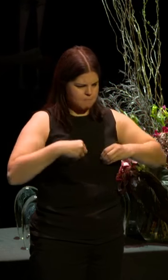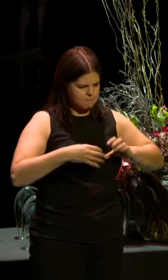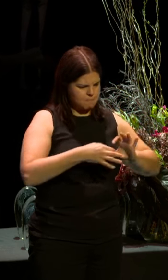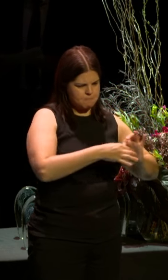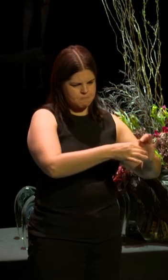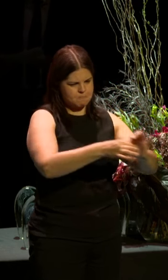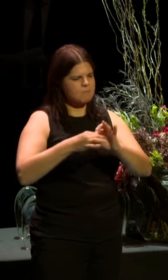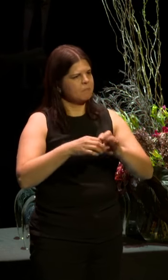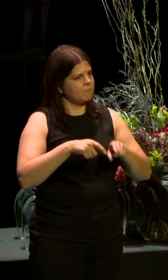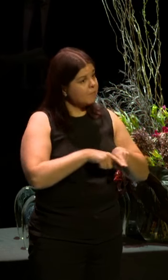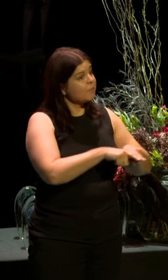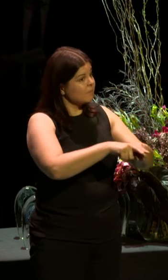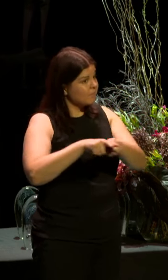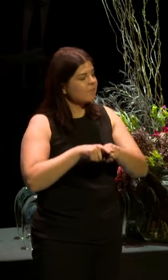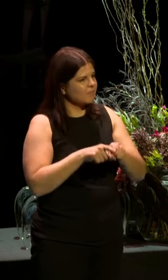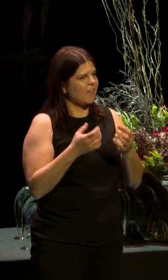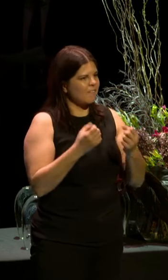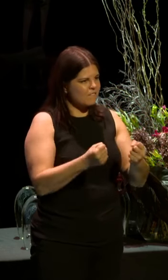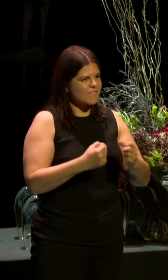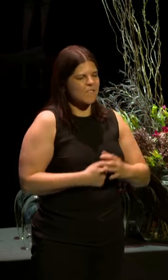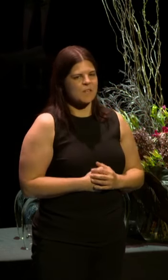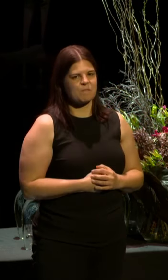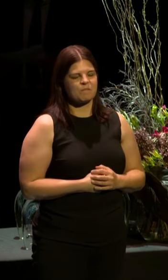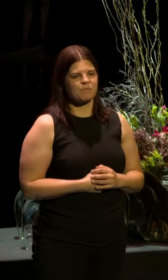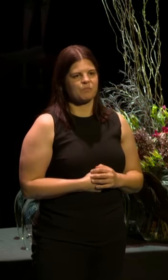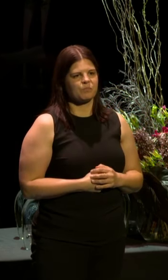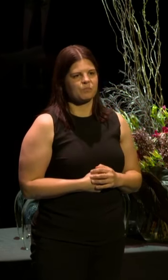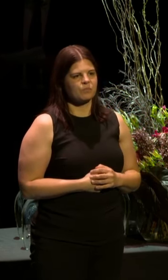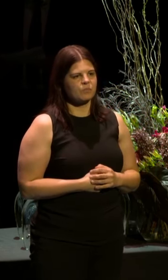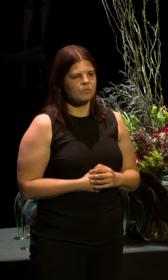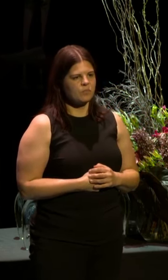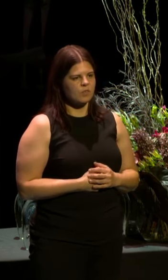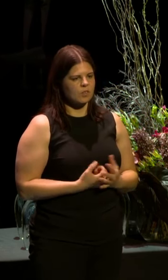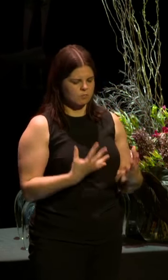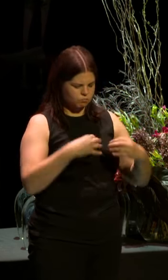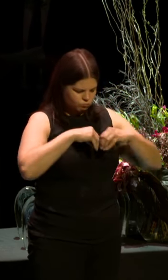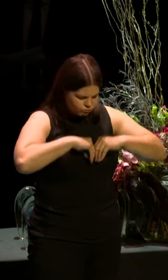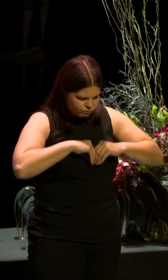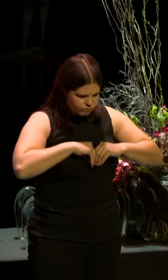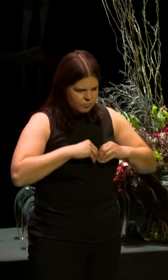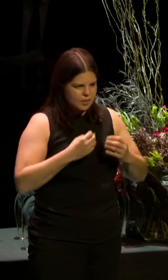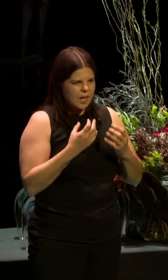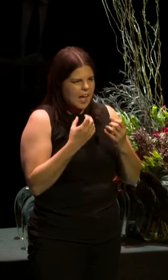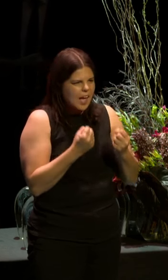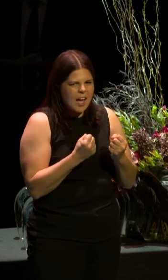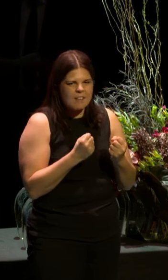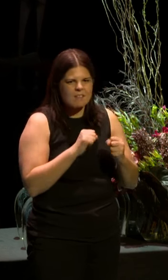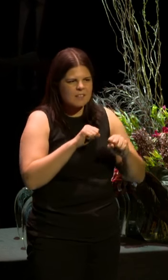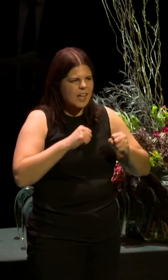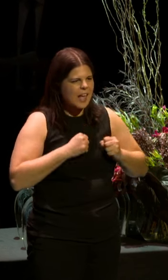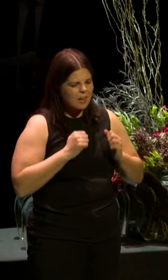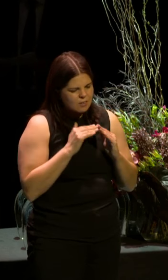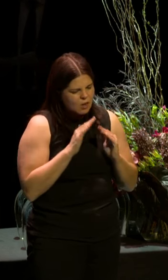Within us, we carry our homes and our living histories,